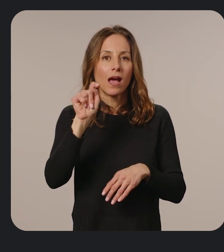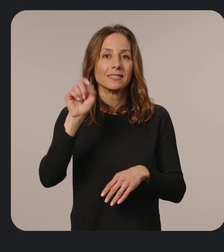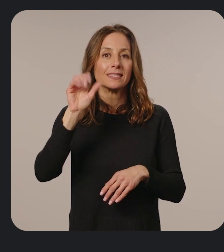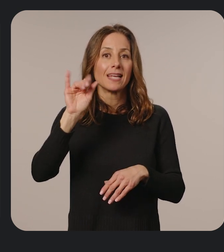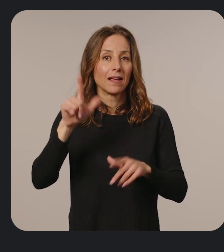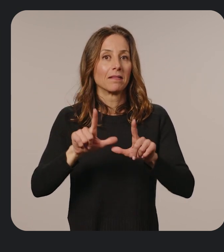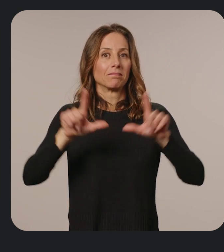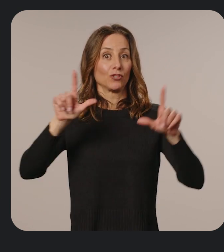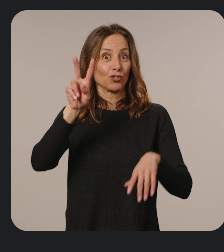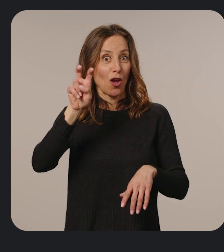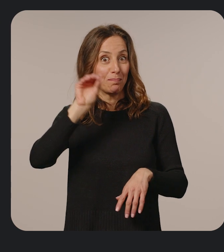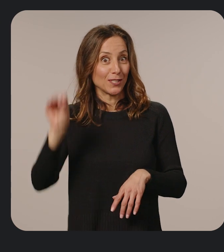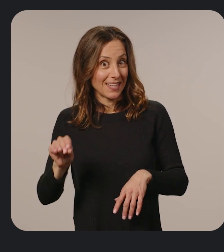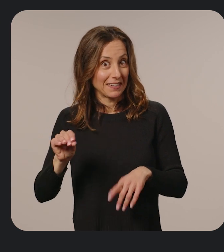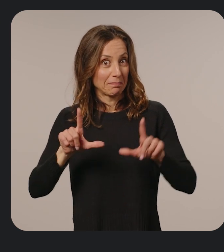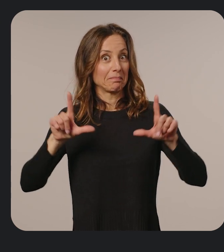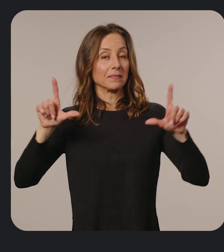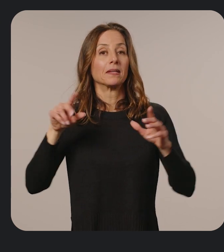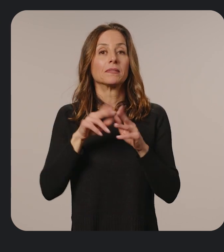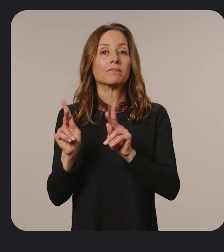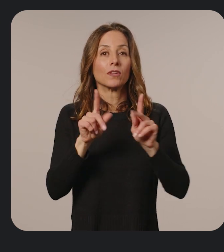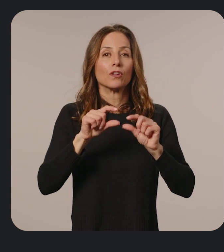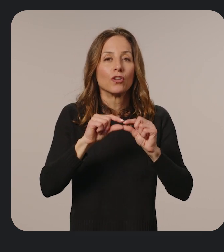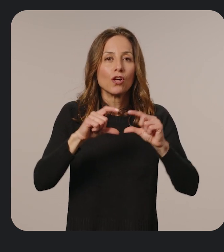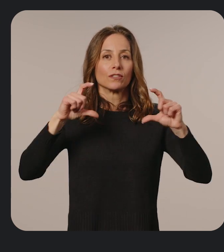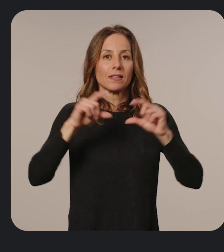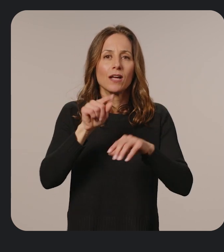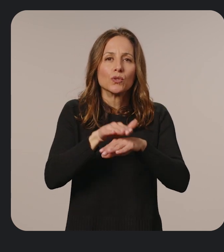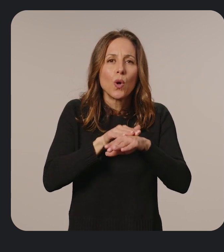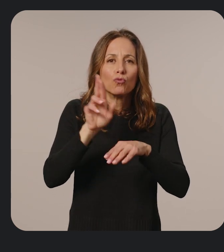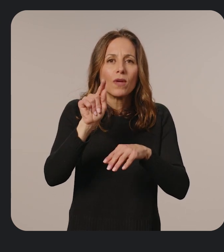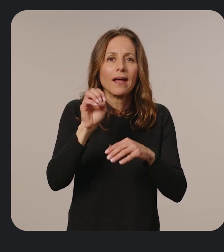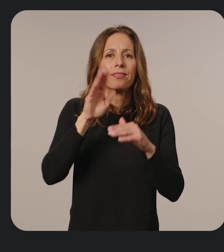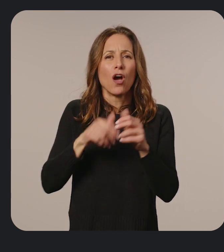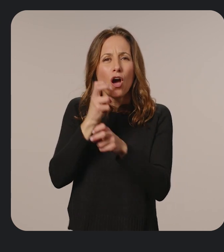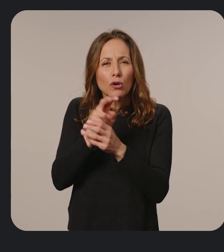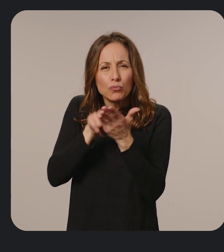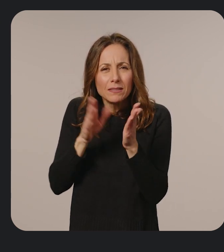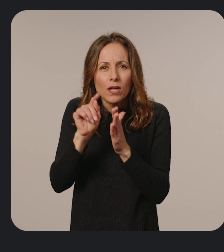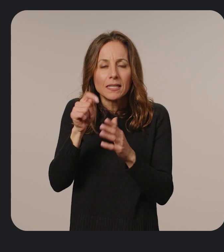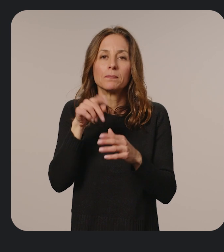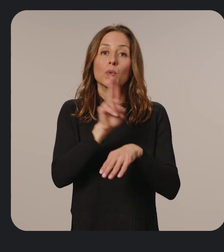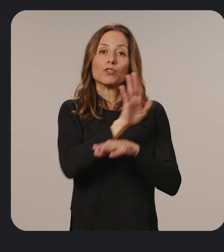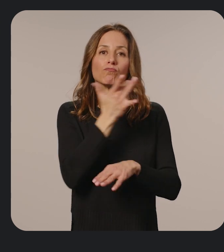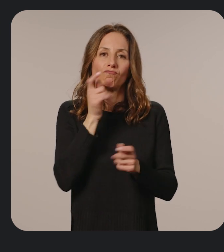to 200%, which scales up larger texts at a slower rate than hard-to-read small texts in response to user preferences.